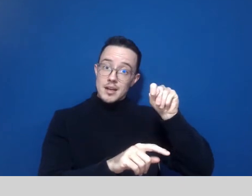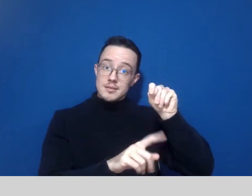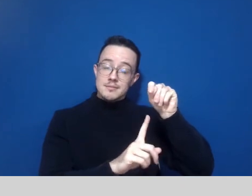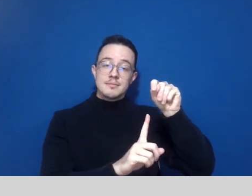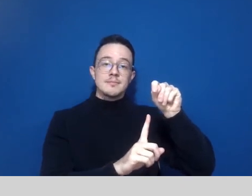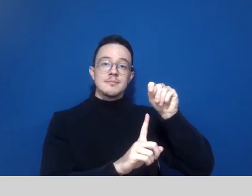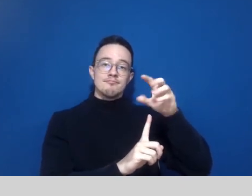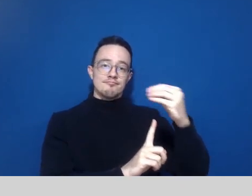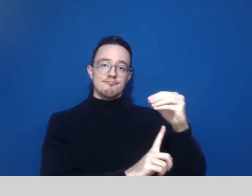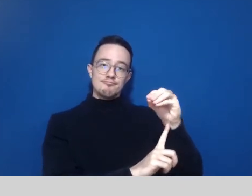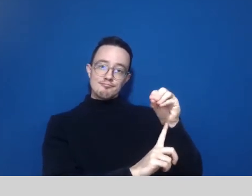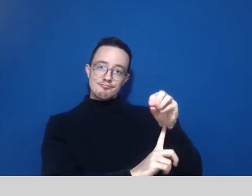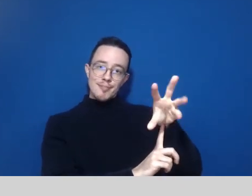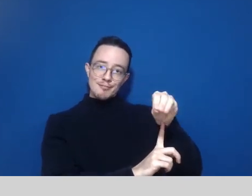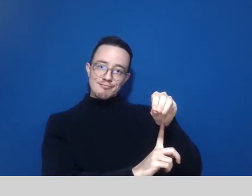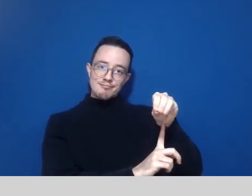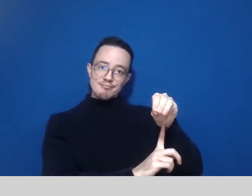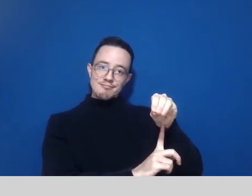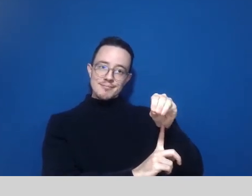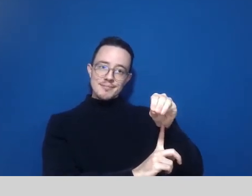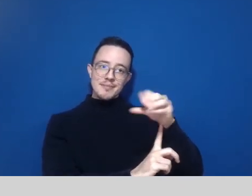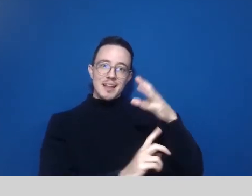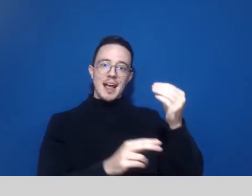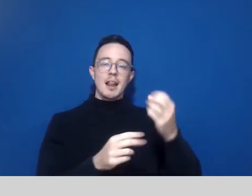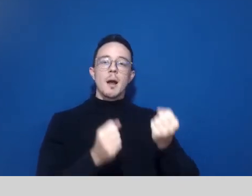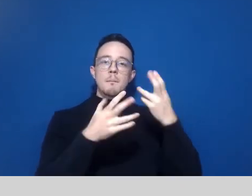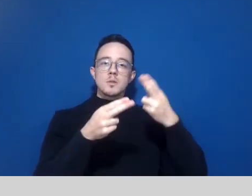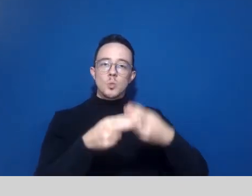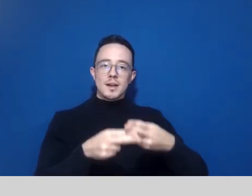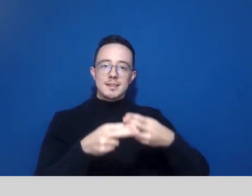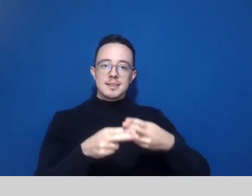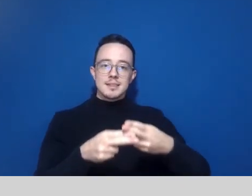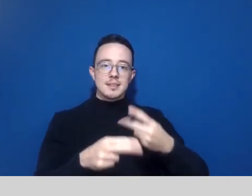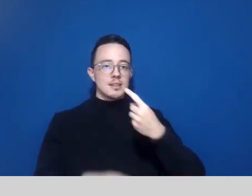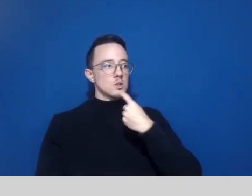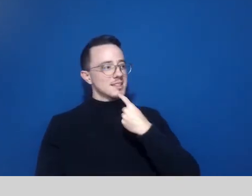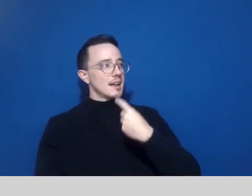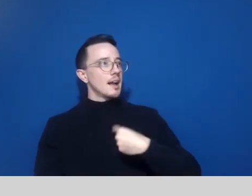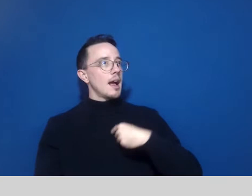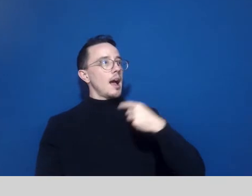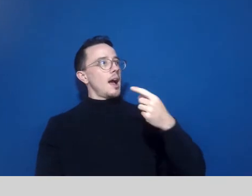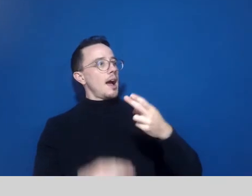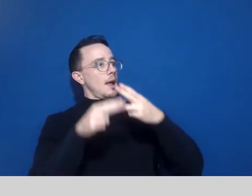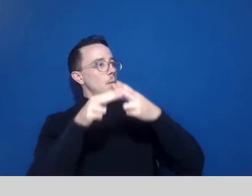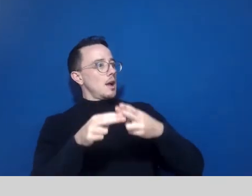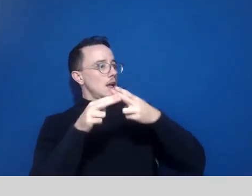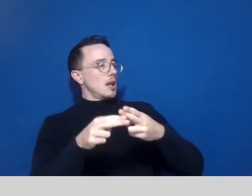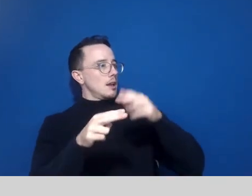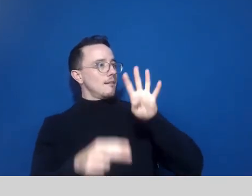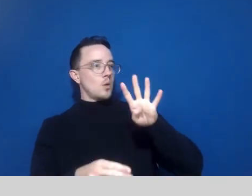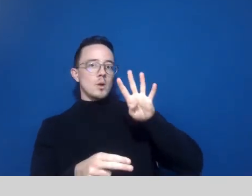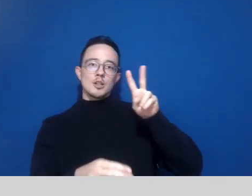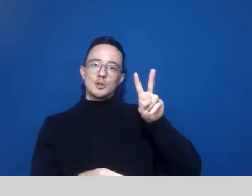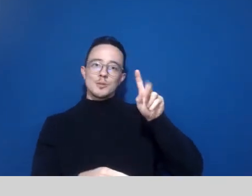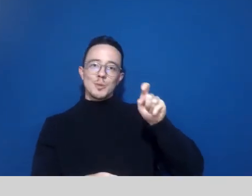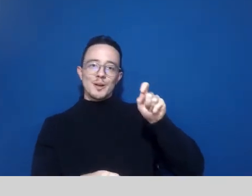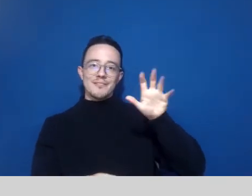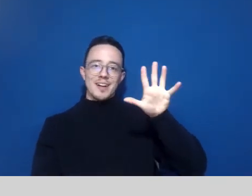and with her selfie, she tweets how much she weighs. So she'll tweet, "I weigh 42.5 pounds. 42.5 pounds.